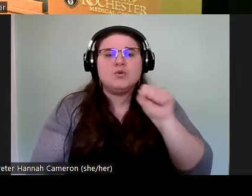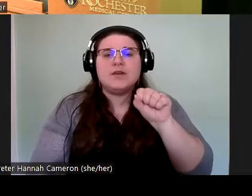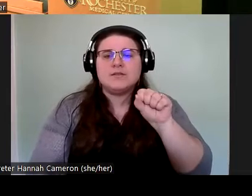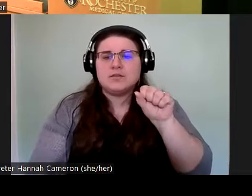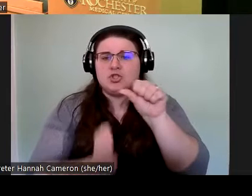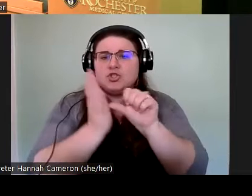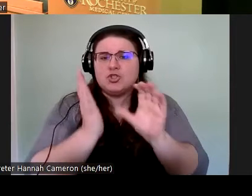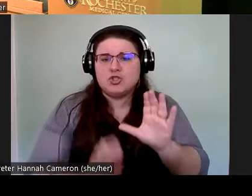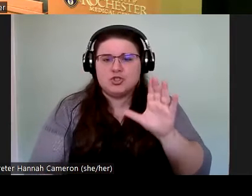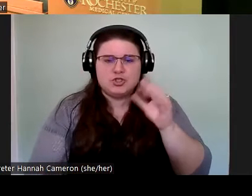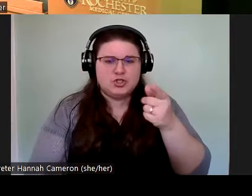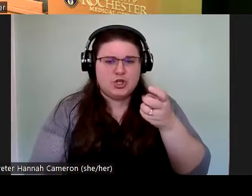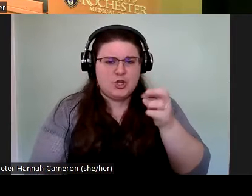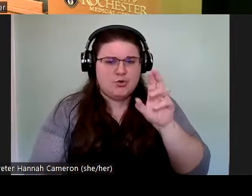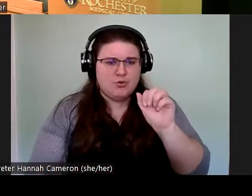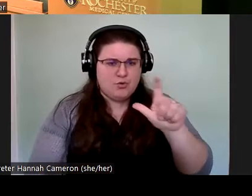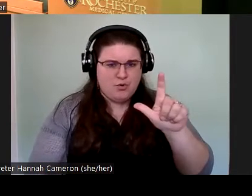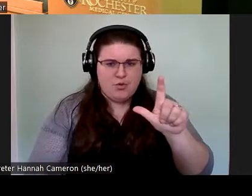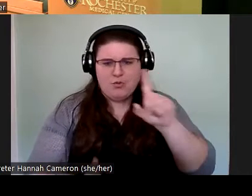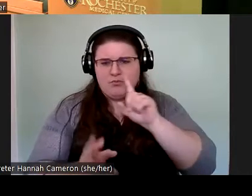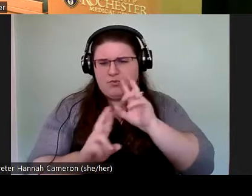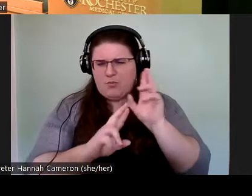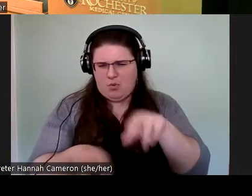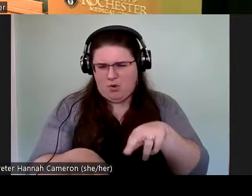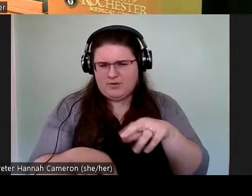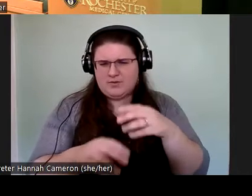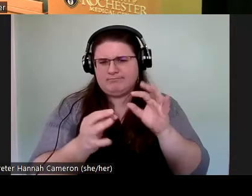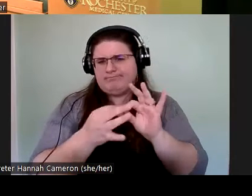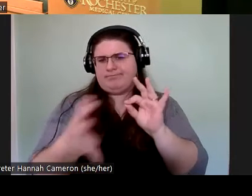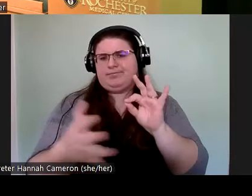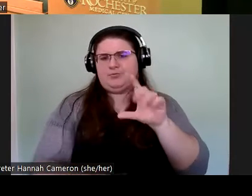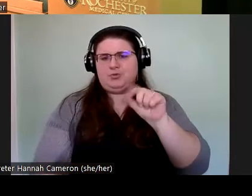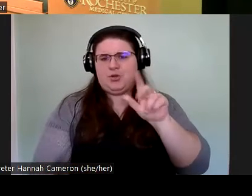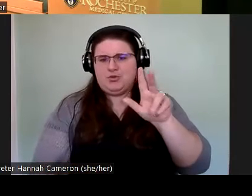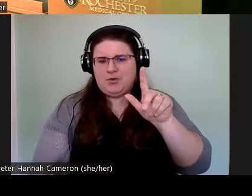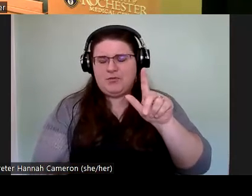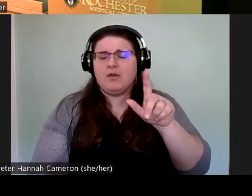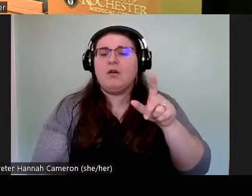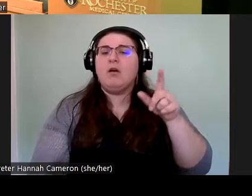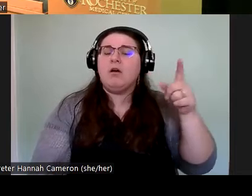2023 um the Surgeon General actually didn't think loneliness was a big deal until he started kind